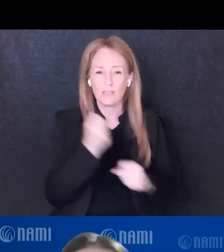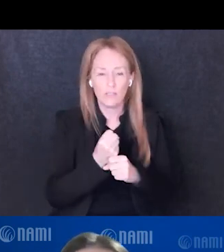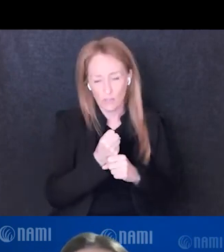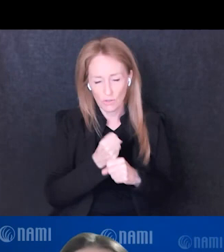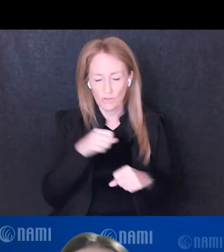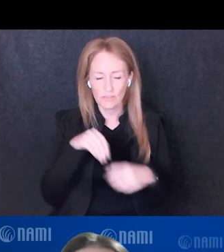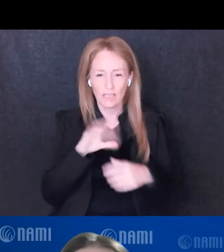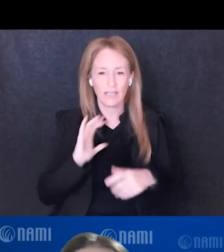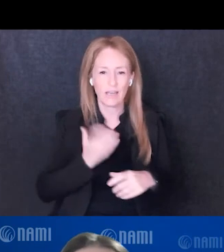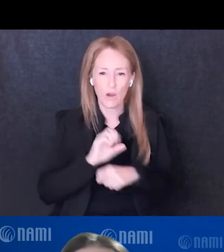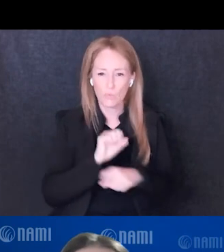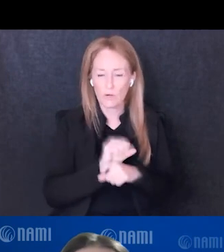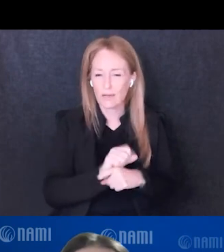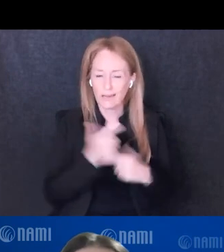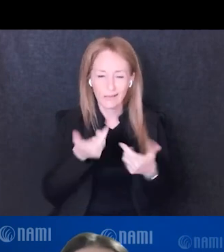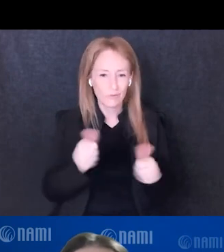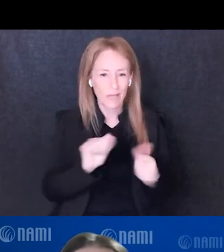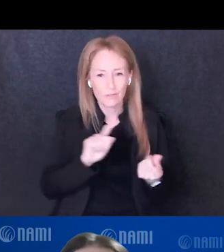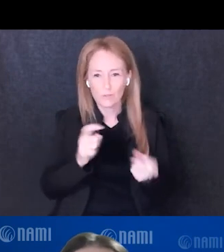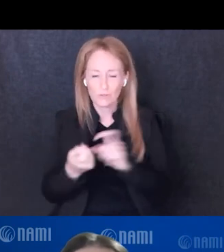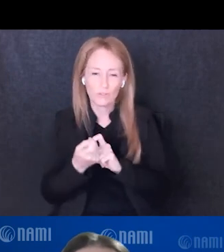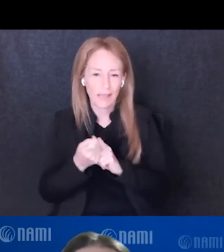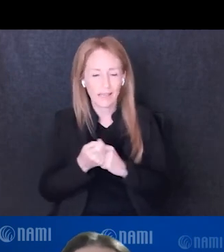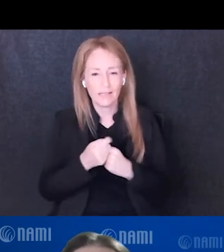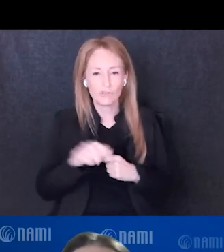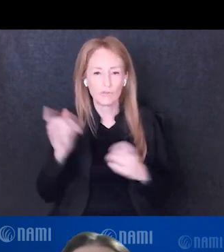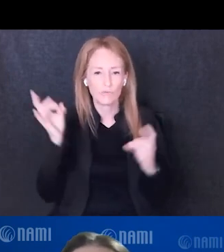RESPONSE WITH PEOPLE WITH MENTAL HEALTH CONDITIONS.